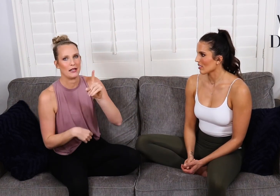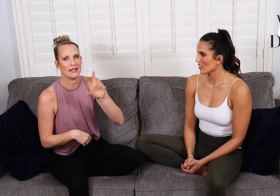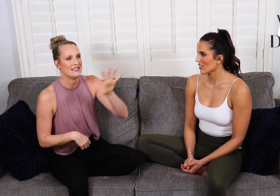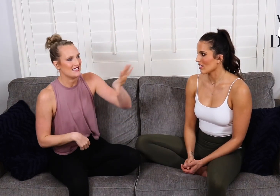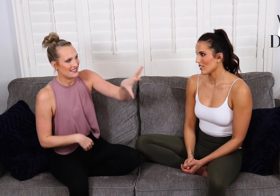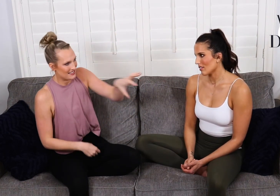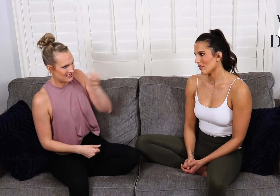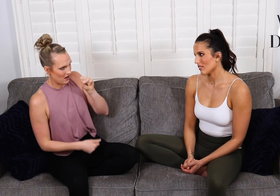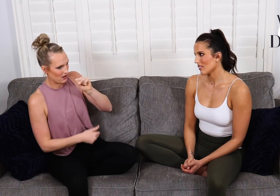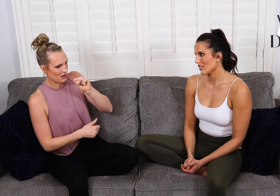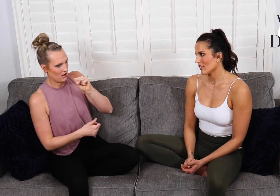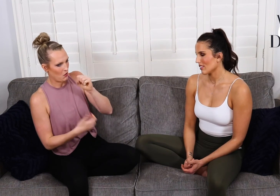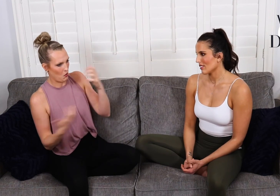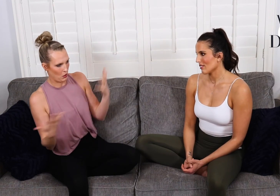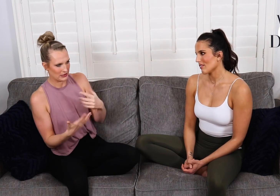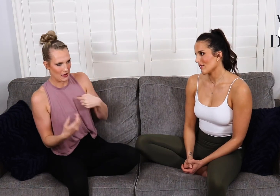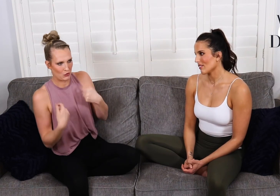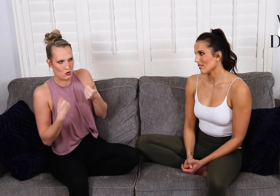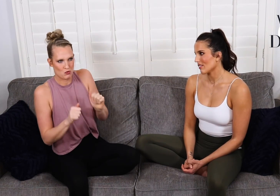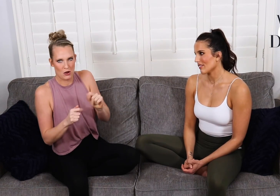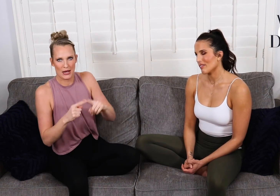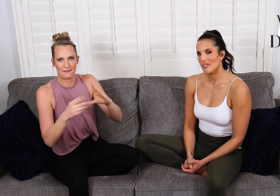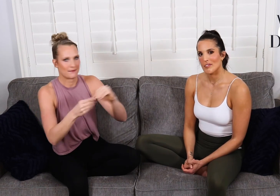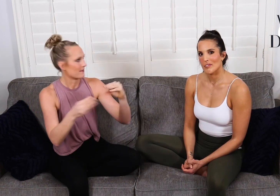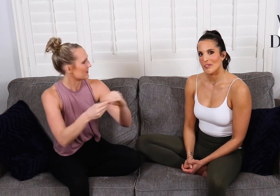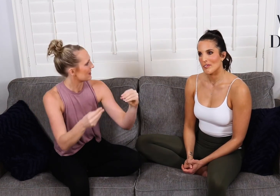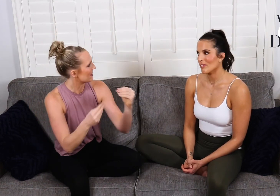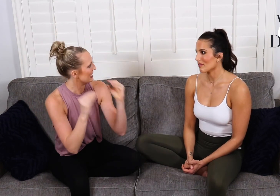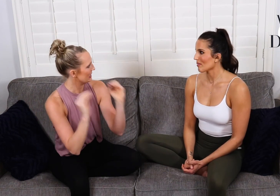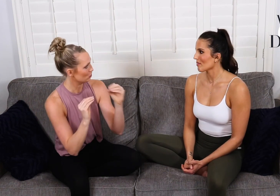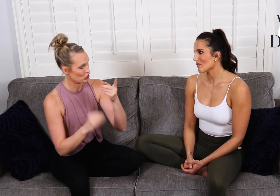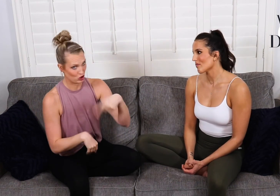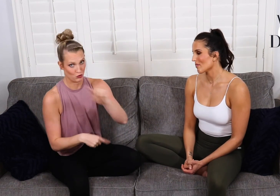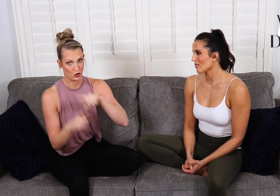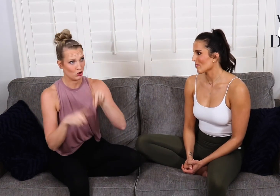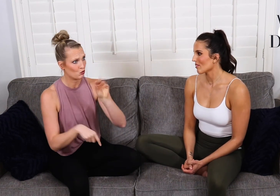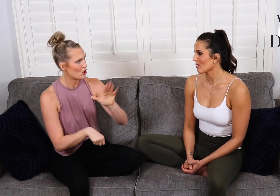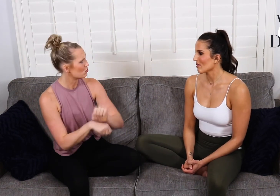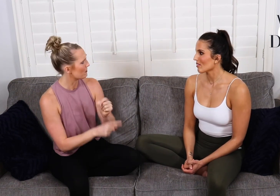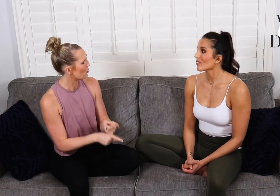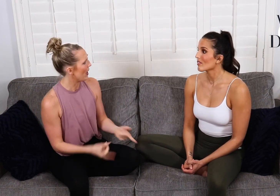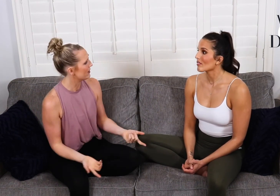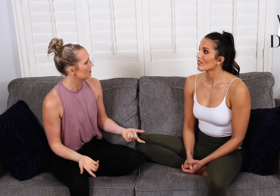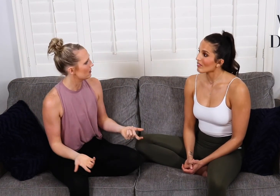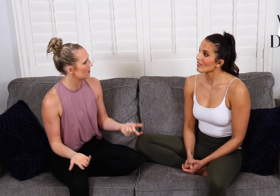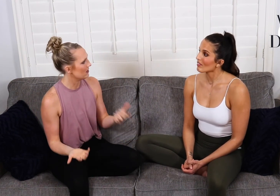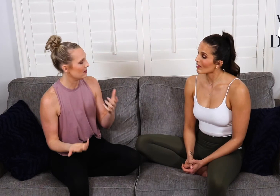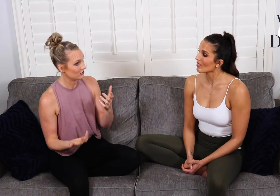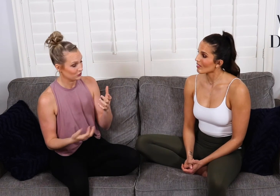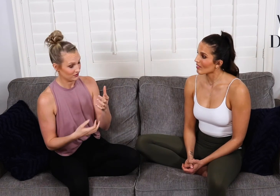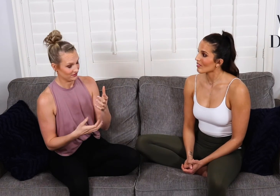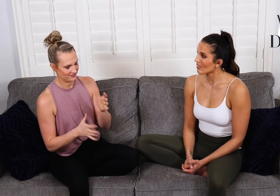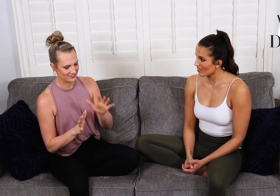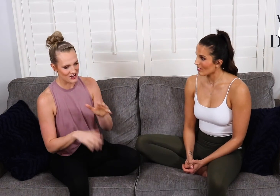of truly taking away what I'm trying to teach them to do there to do their own jobs, right.